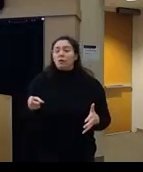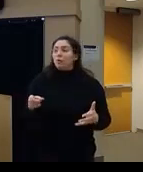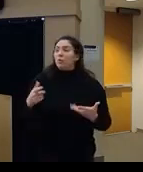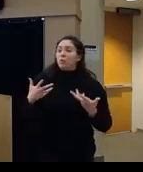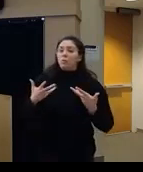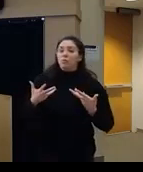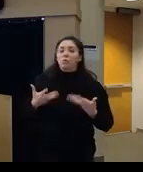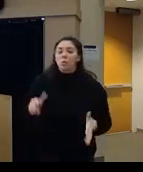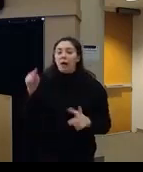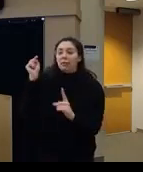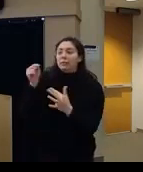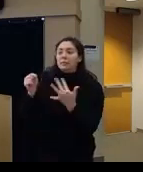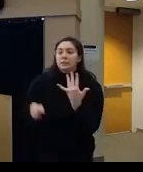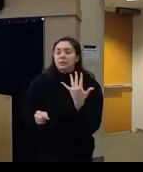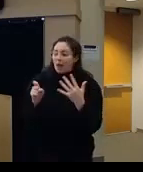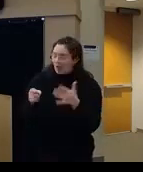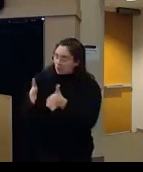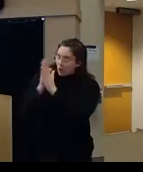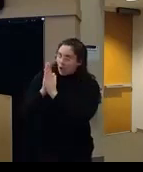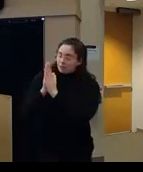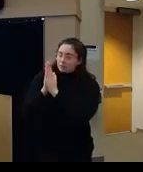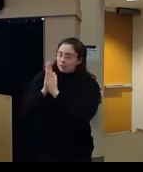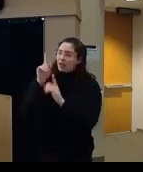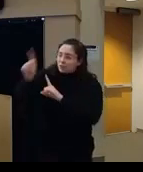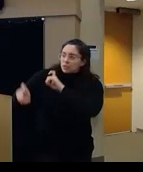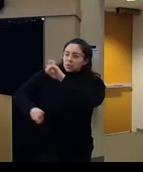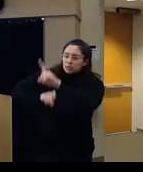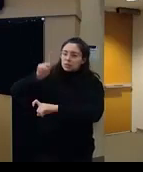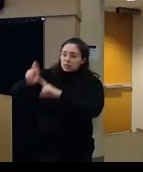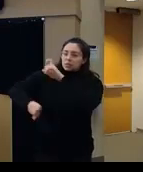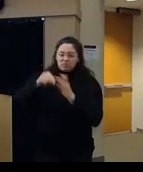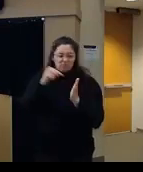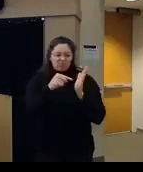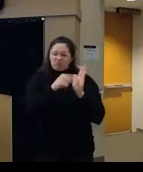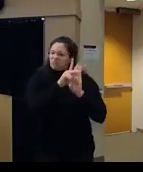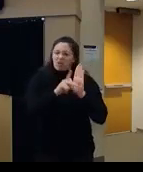demands but we have to ask uh and question and interrogate what we do know and what we do